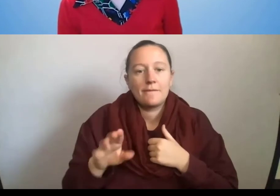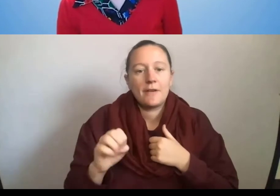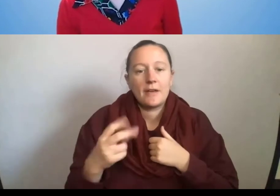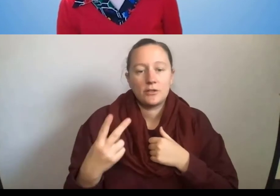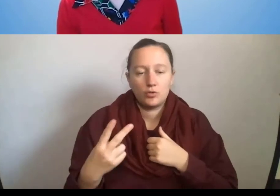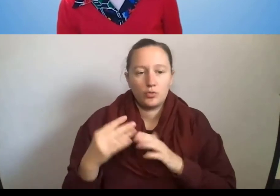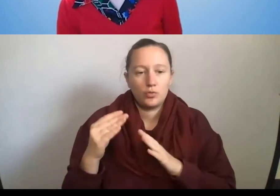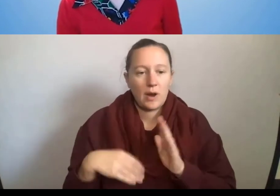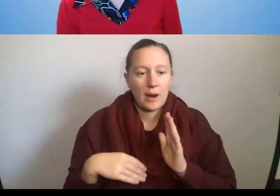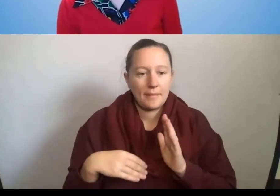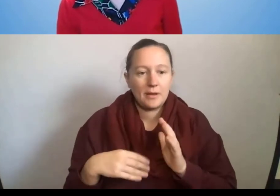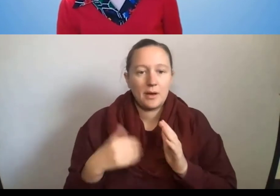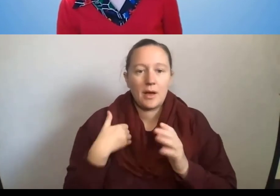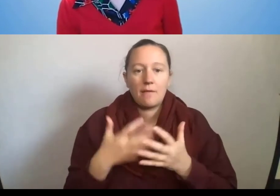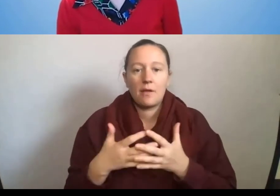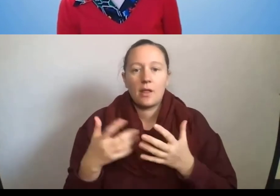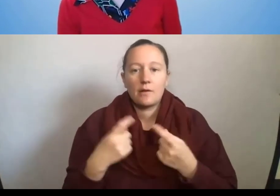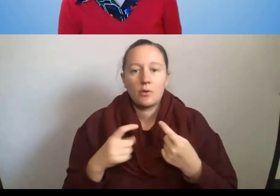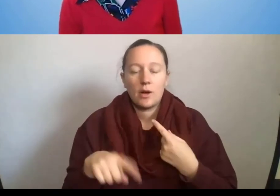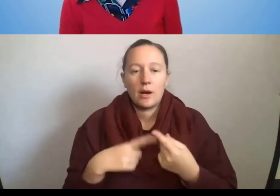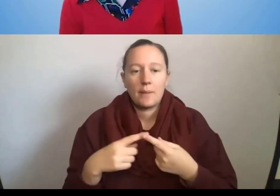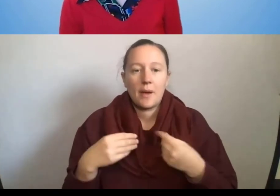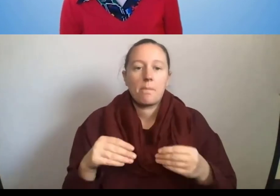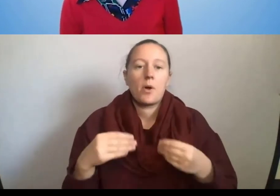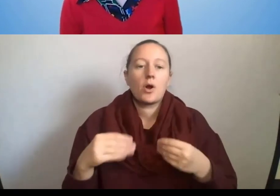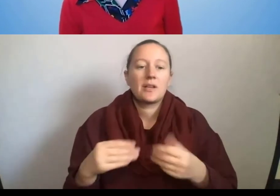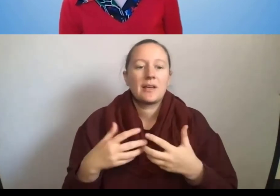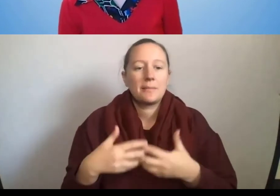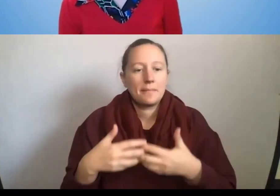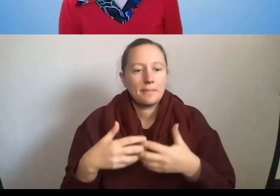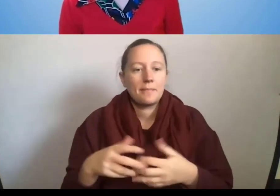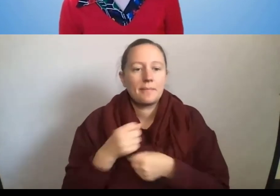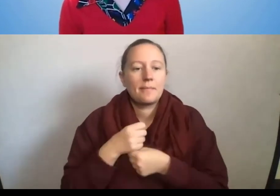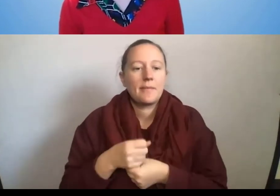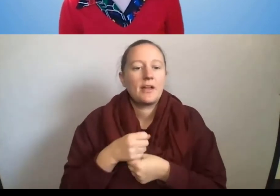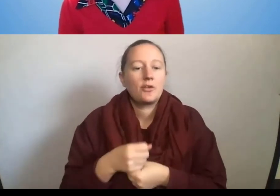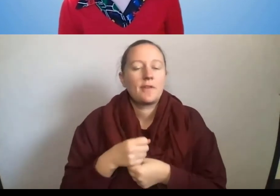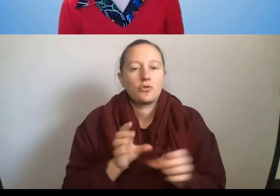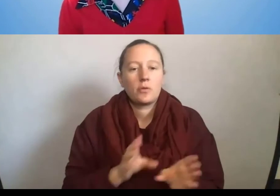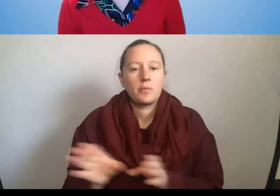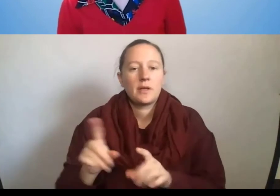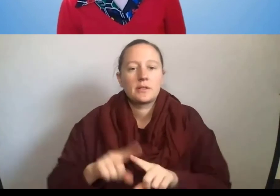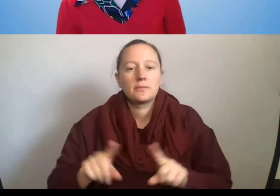asks a lot of questions about marketing and manufacturing plans, but what if the company is still earlier-stage?